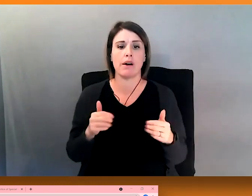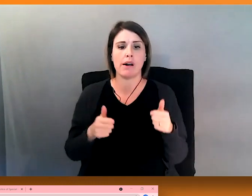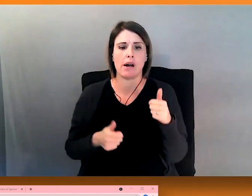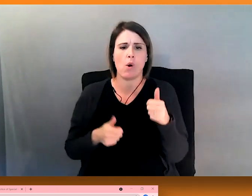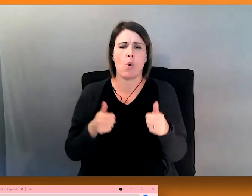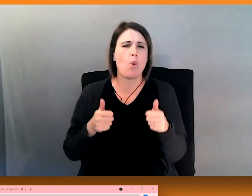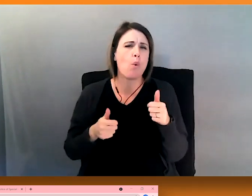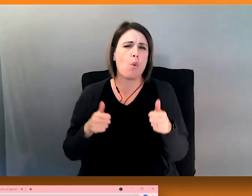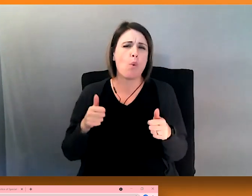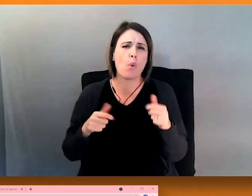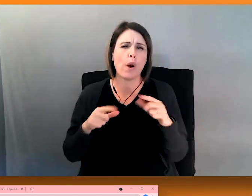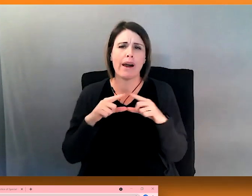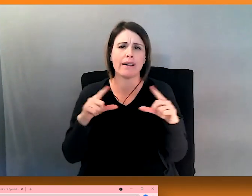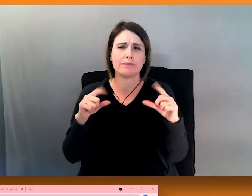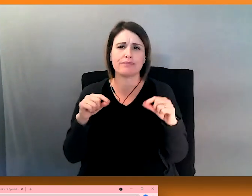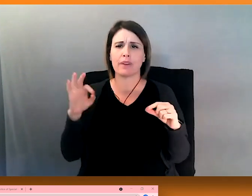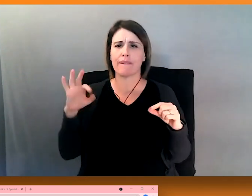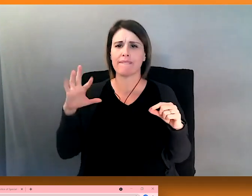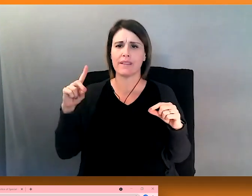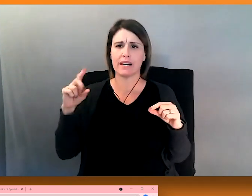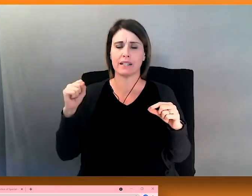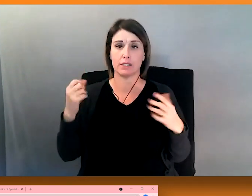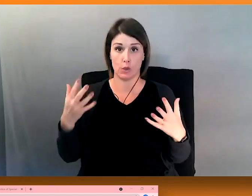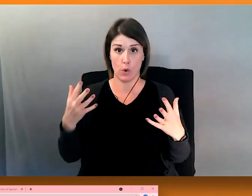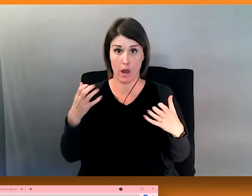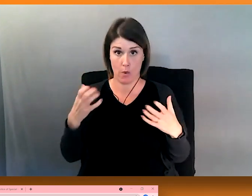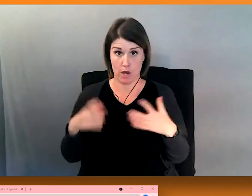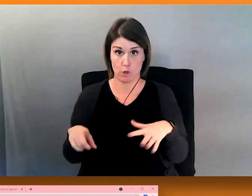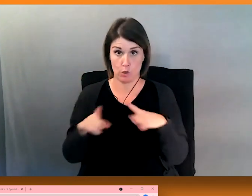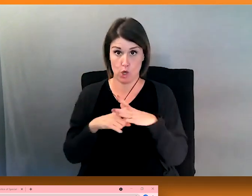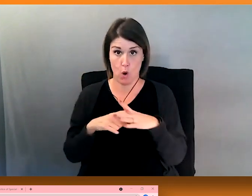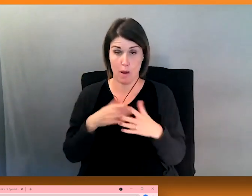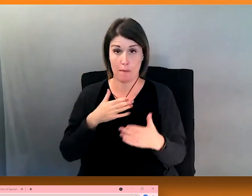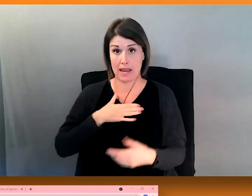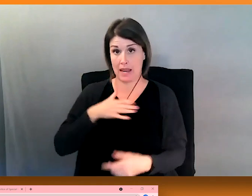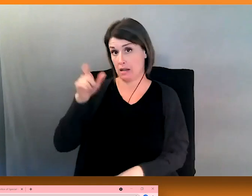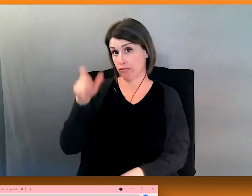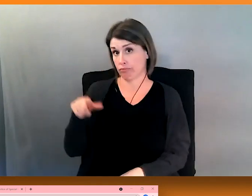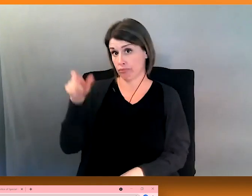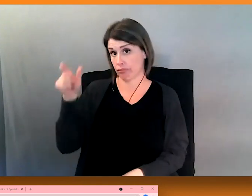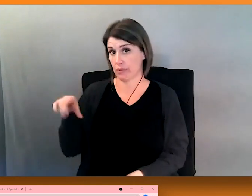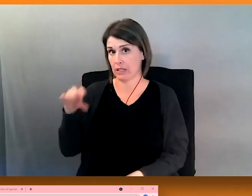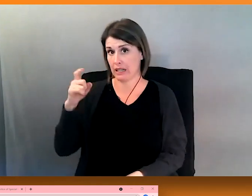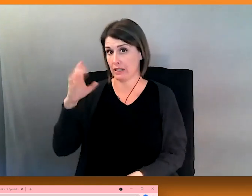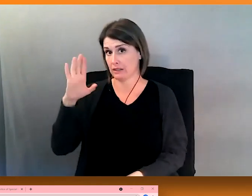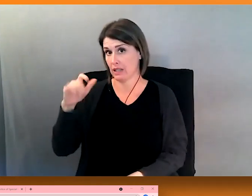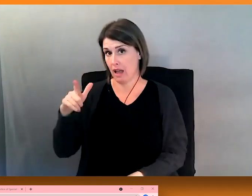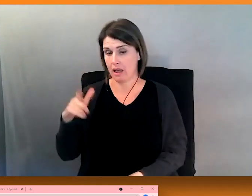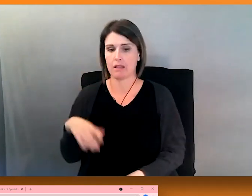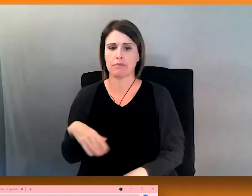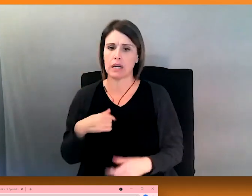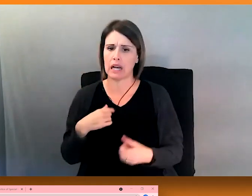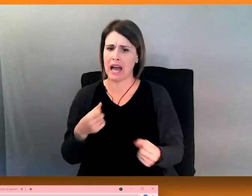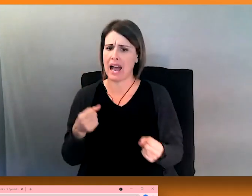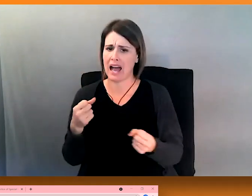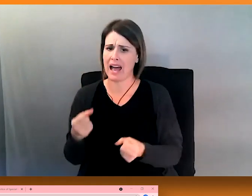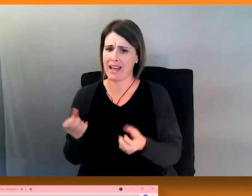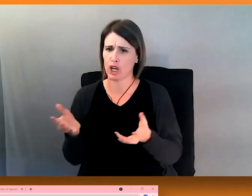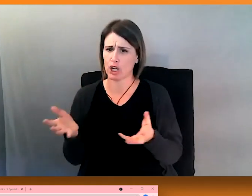and then what fields you want to appear as columns in your Excel sheet. I strongly encourage you to go through this